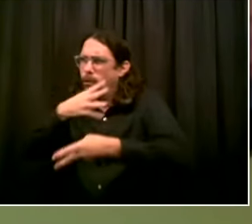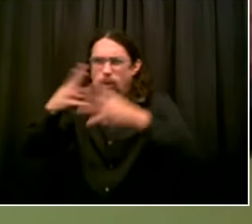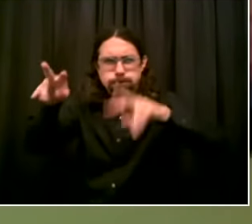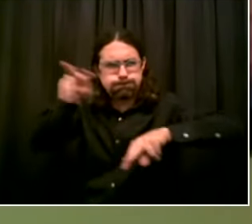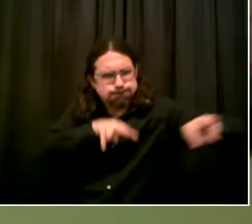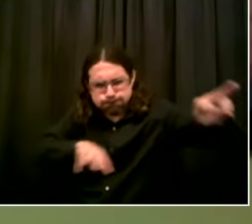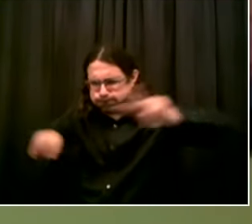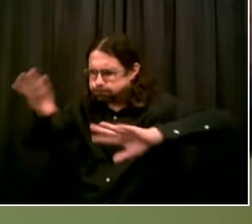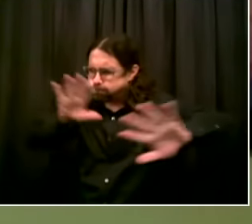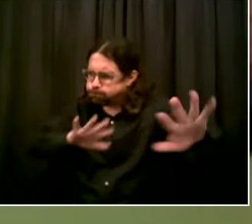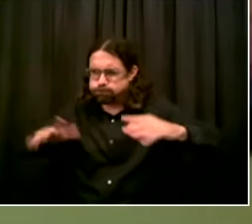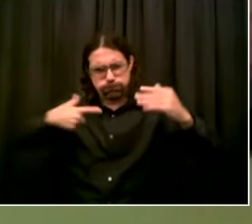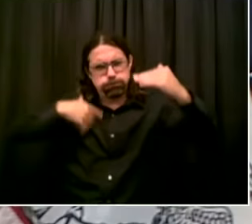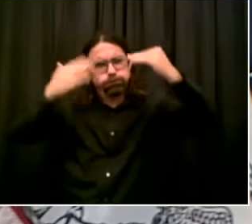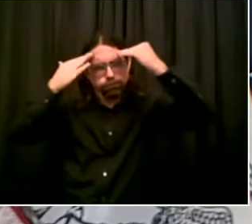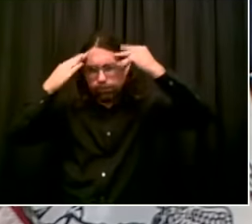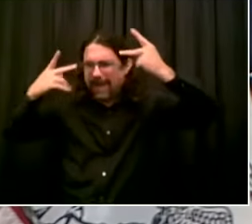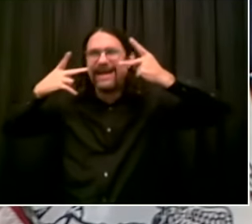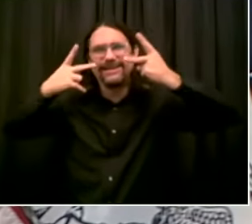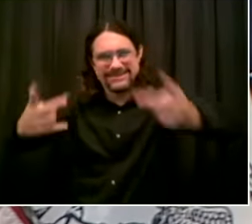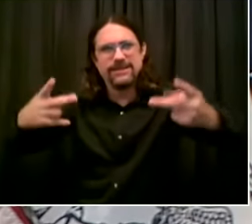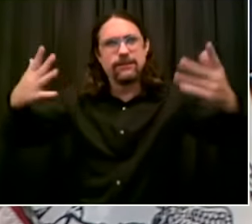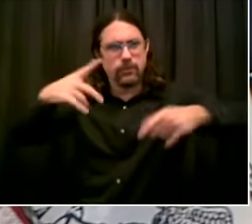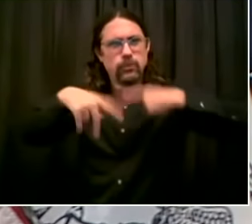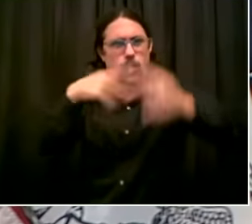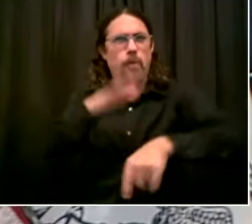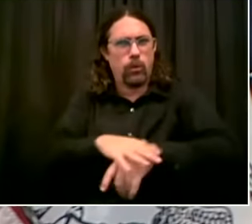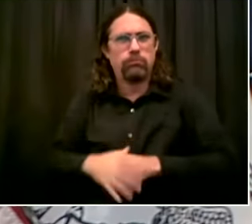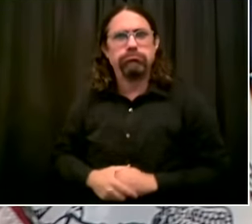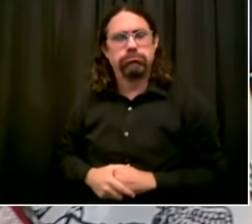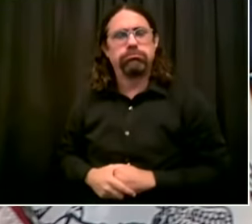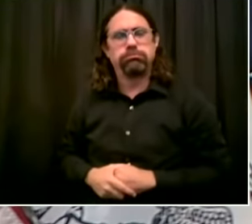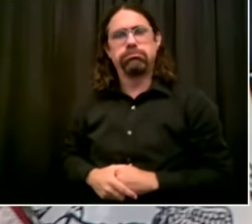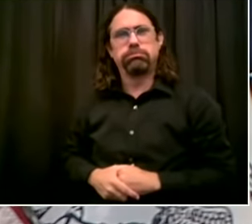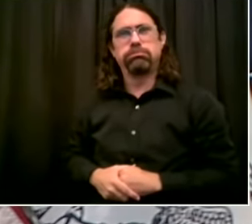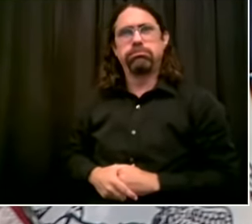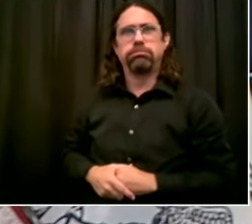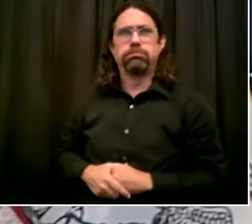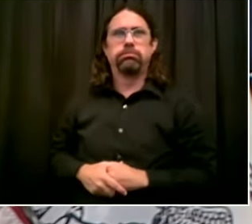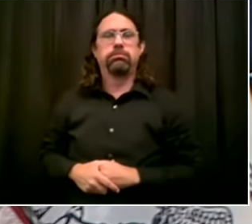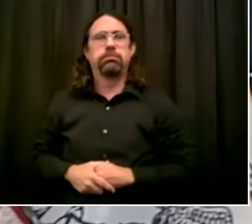KNOW IF THERE IS TACIVTIY OCCURRING IN SCHOOLS RIGHT NOW. RELATED TO HTE QUESTION I THINK THAT THE MAYOR COVERED IT